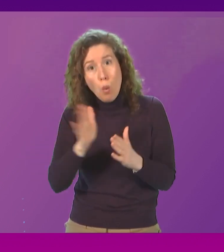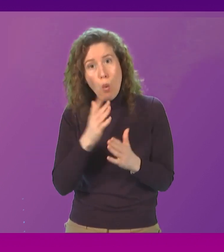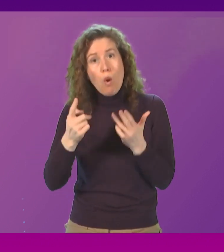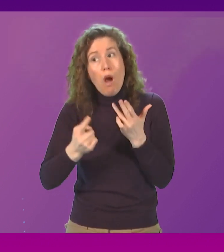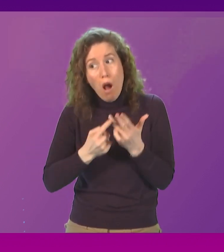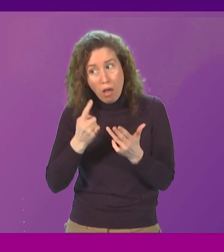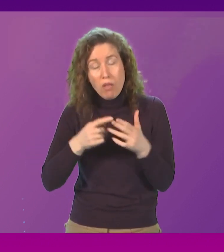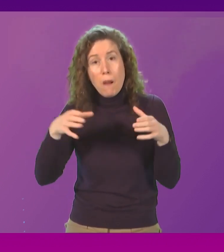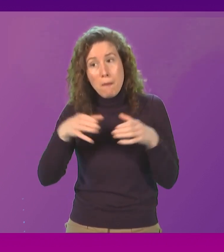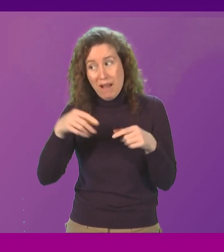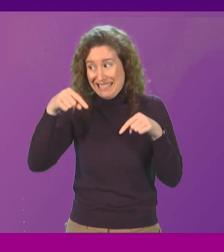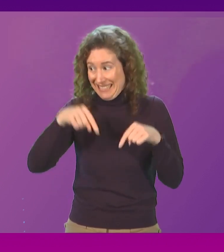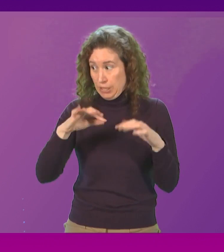in the chamber have combined.